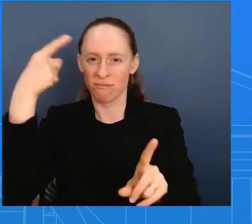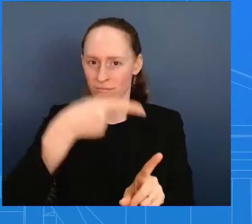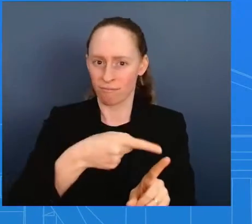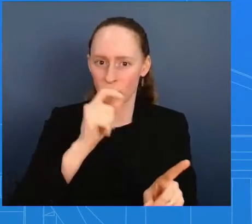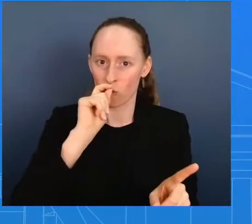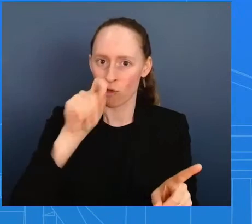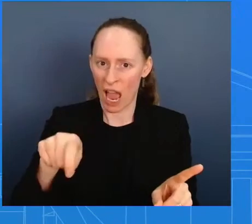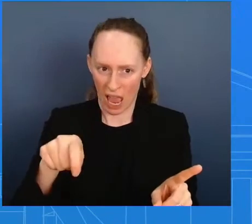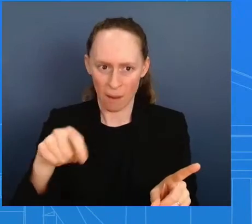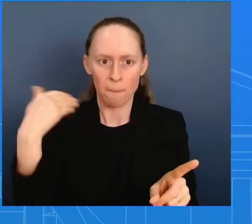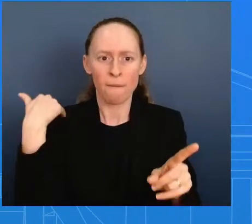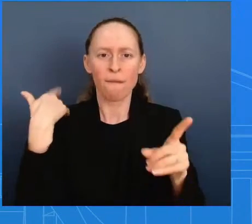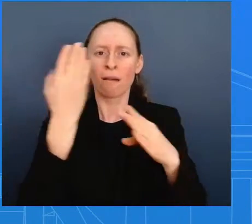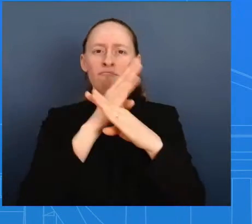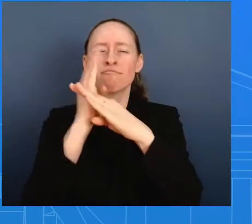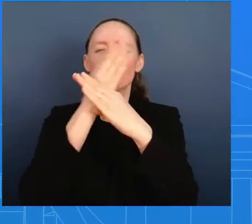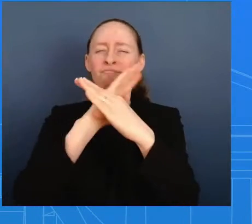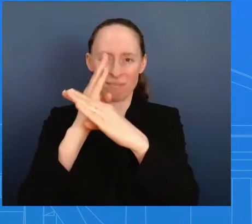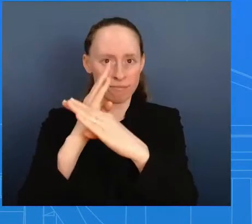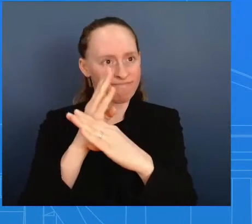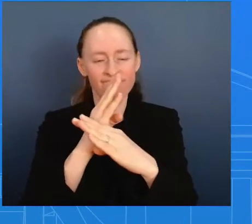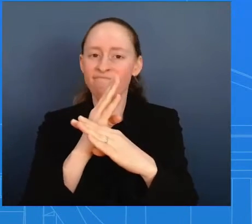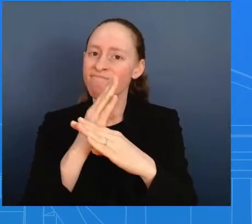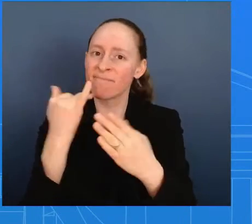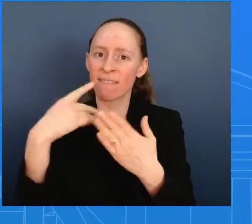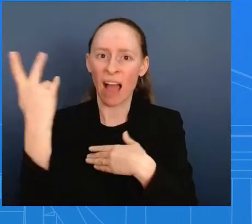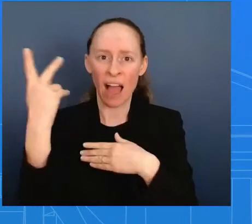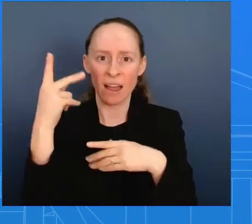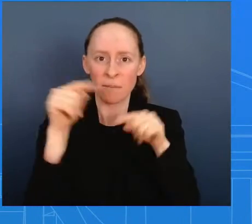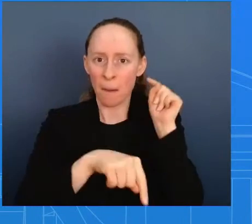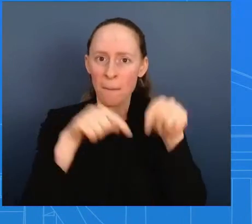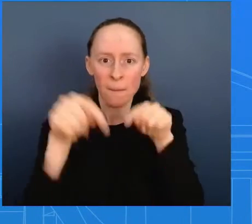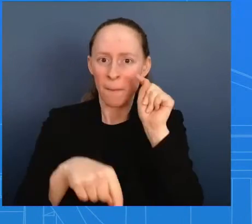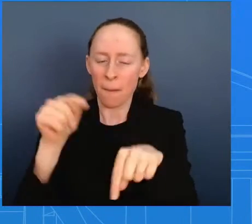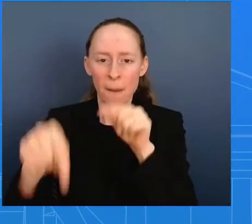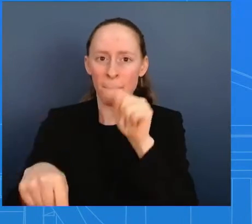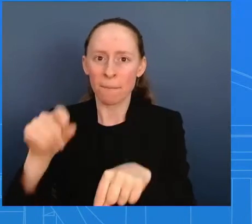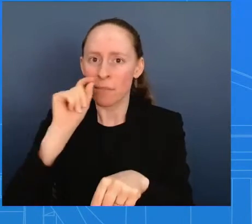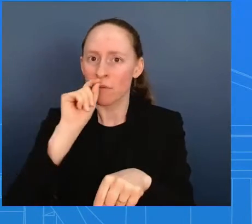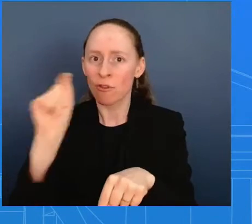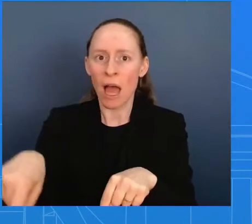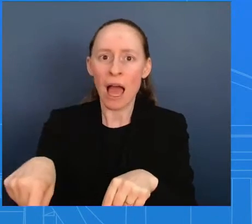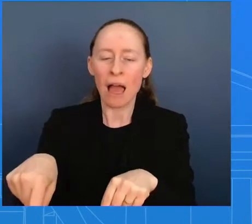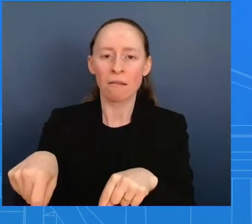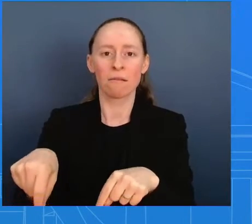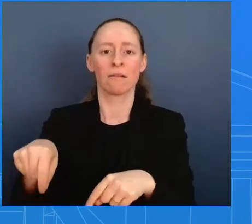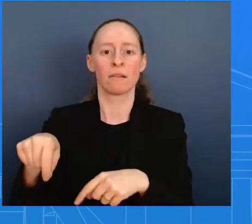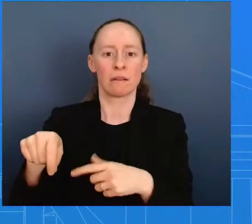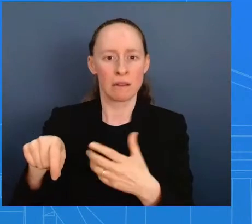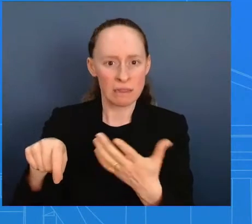apparently, you know, Russian forces gathering and surging on this new front in the north. Is any of this the result of delays